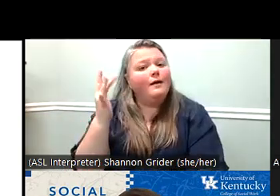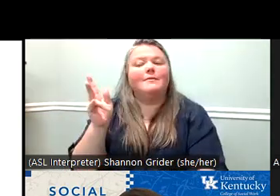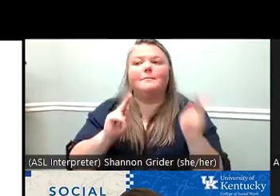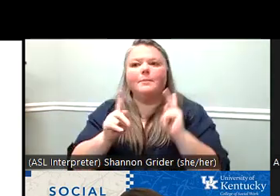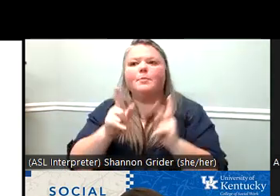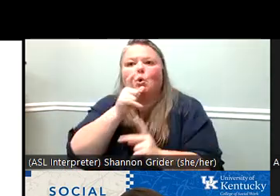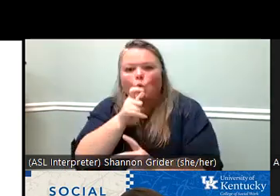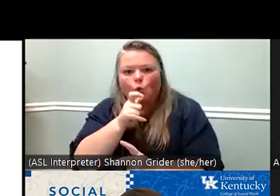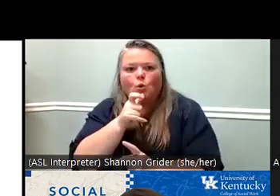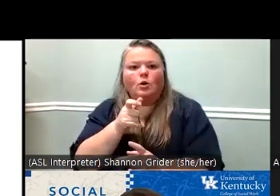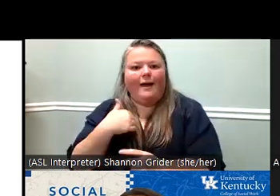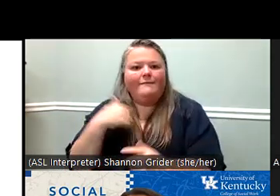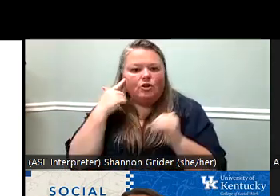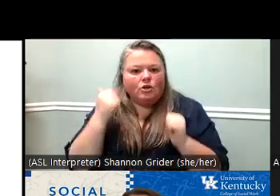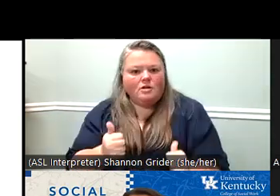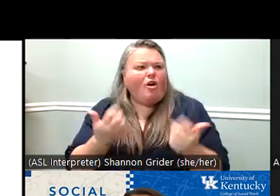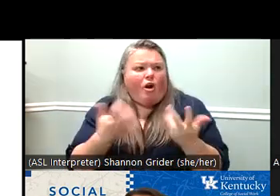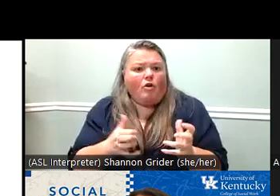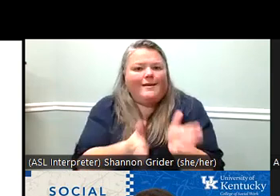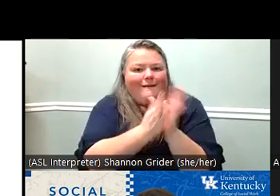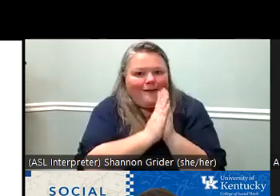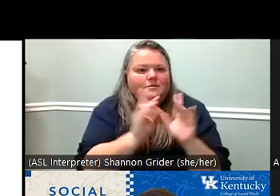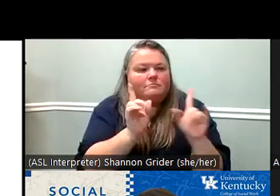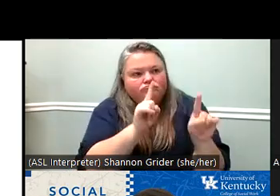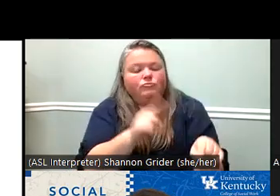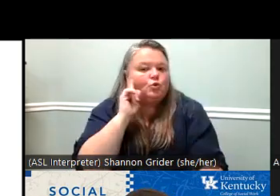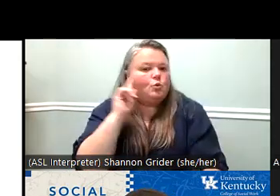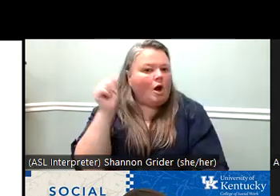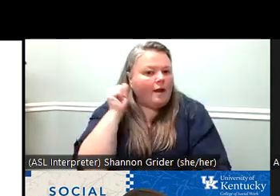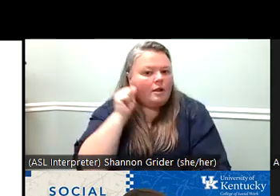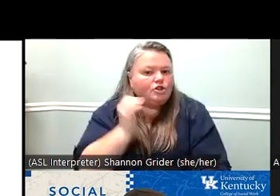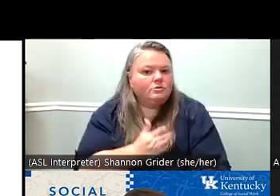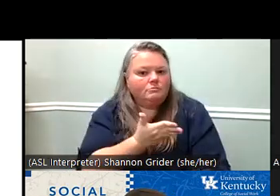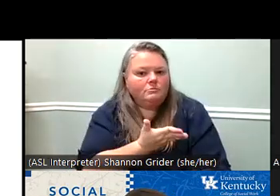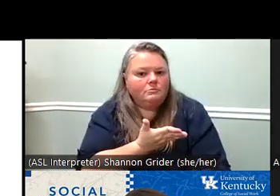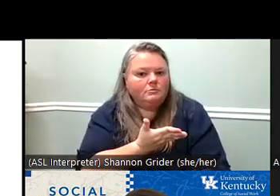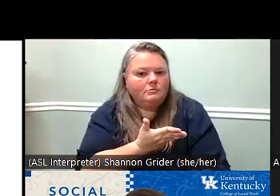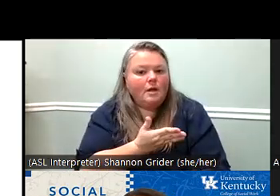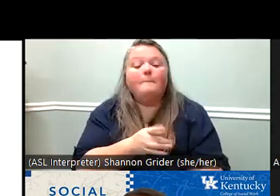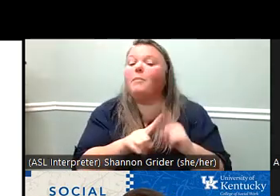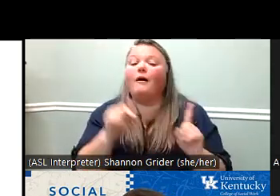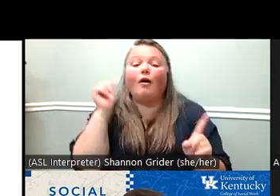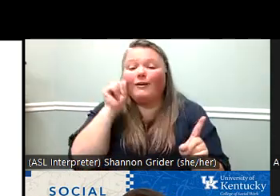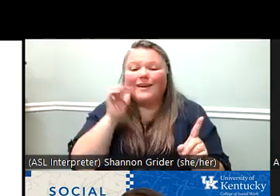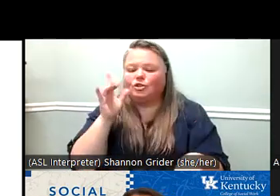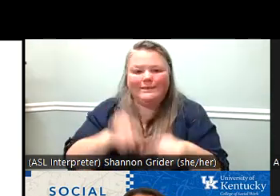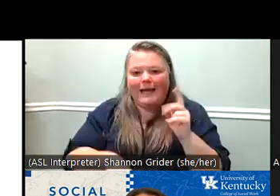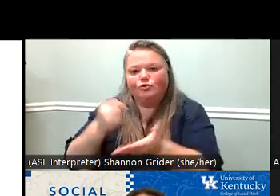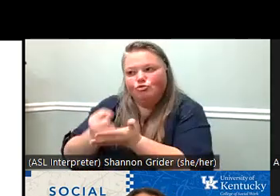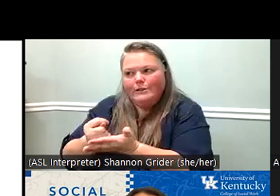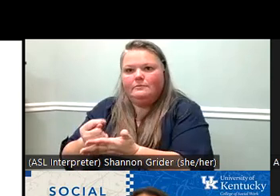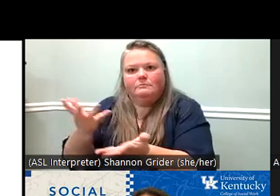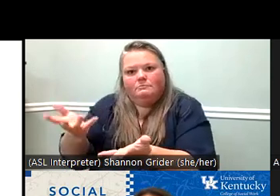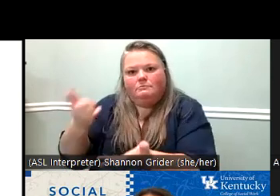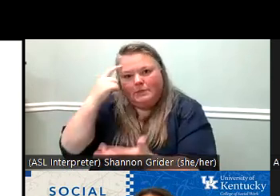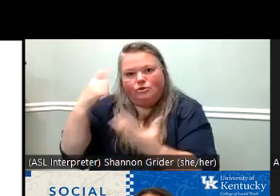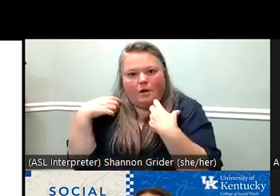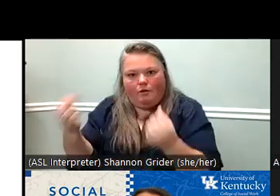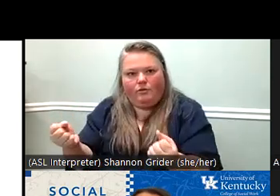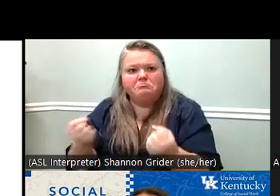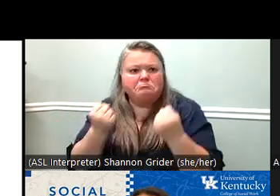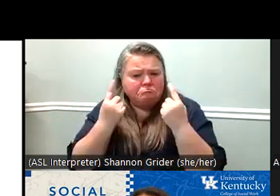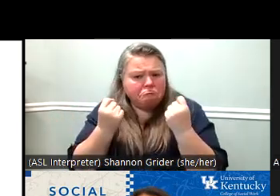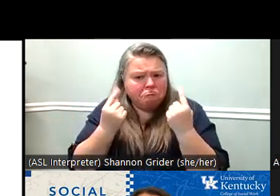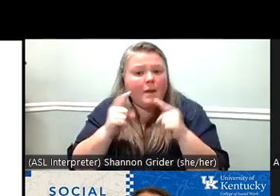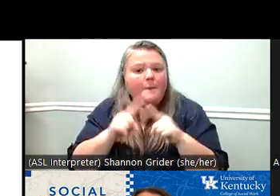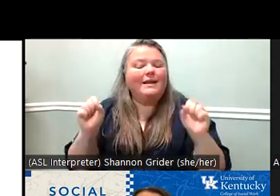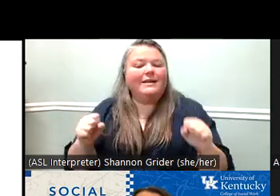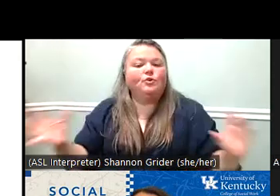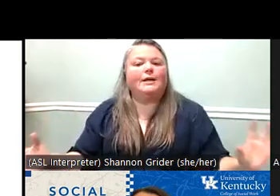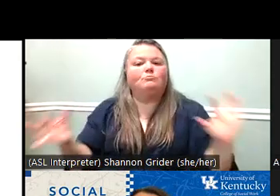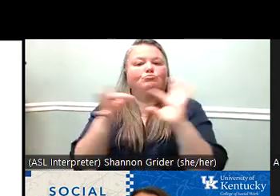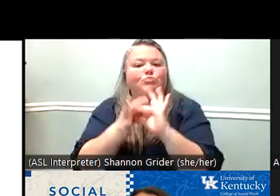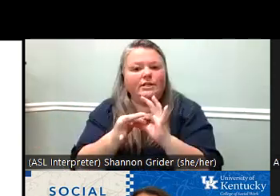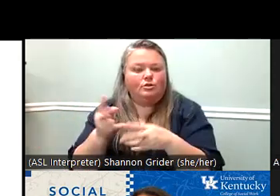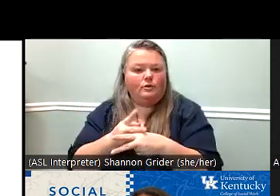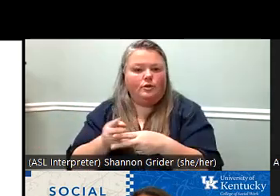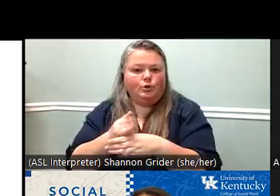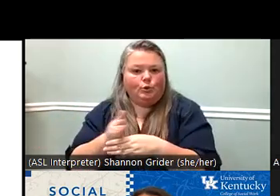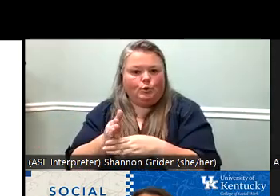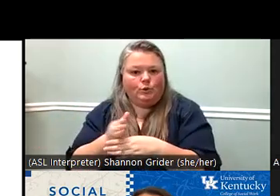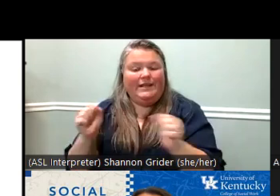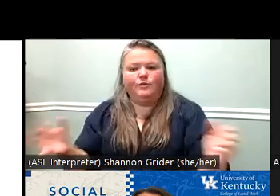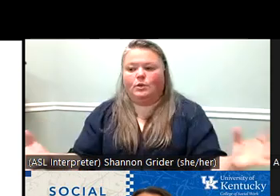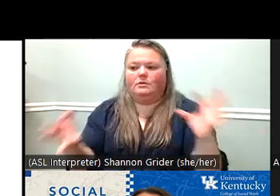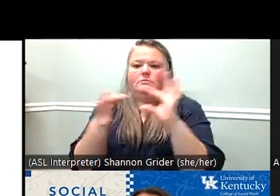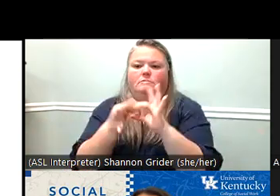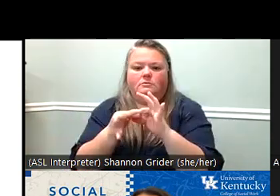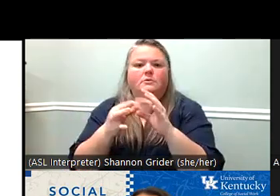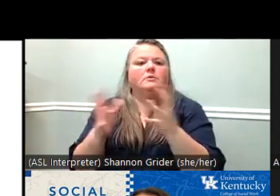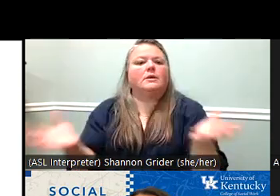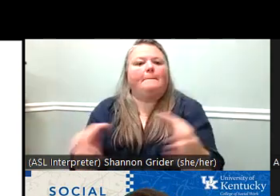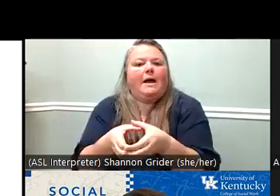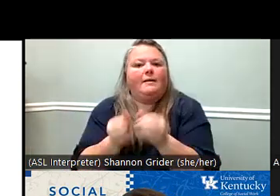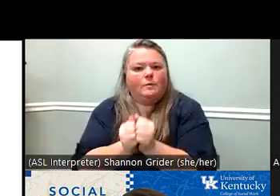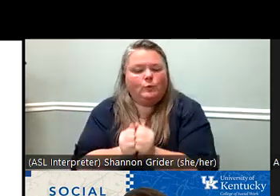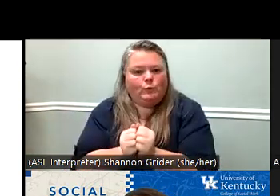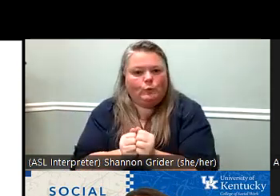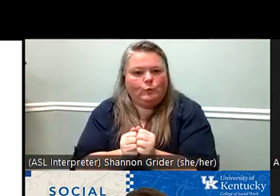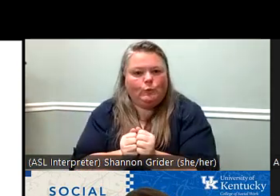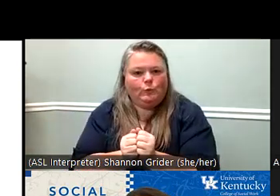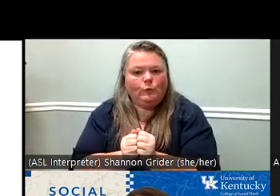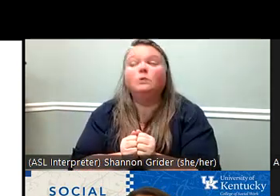WHERE MY RESEARCH STARTS SO COME IN. SO WHERE ONE OF MY -- ONE OF MY FOCUSES IS TO INTEGRATE CARE BETWEEN SOCIAL WORK AND AUDIOLOGY BECAUSE MANY PEOPLE WITH HEARING